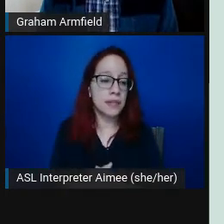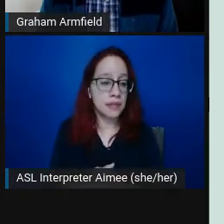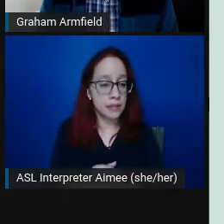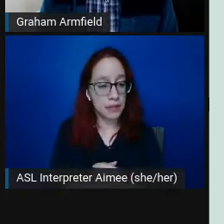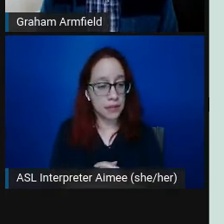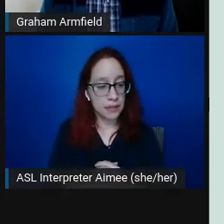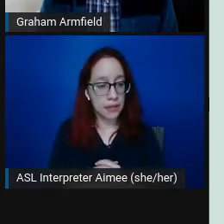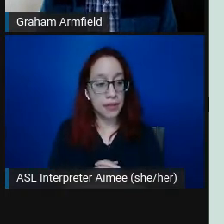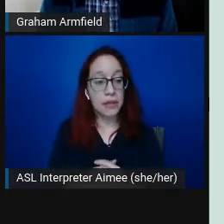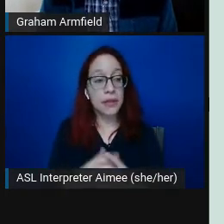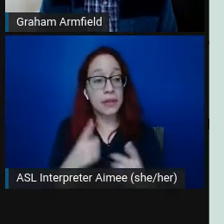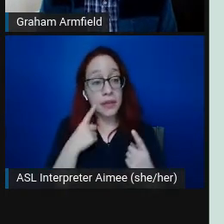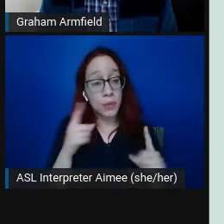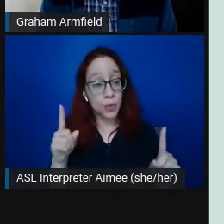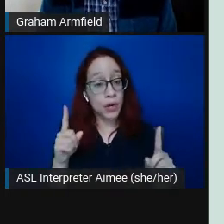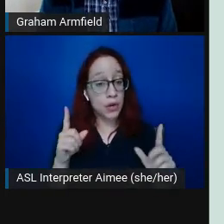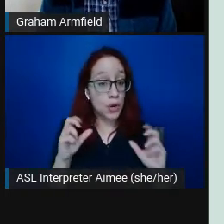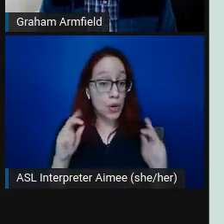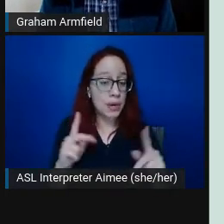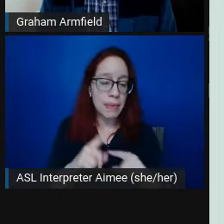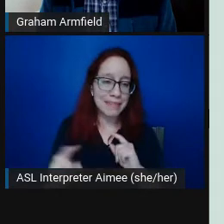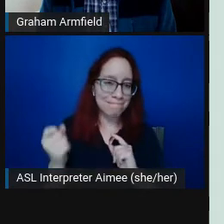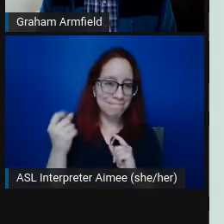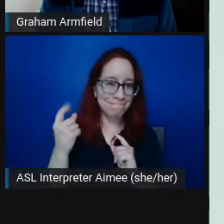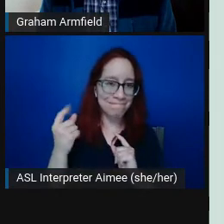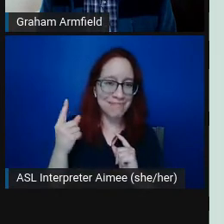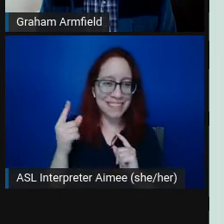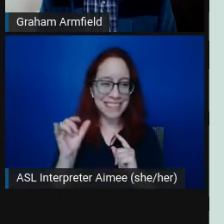They work okay, except for the fact that the other form